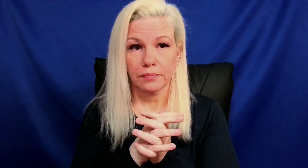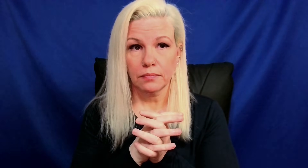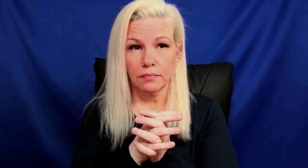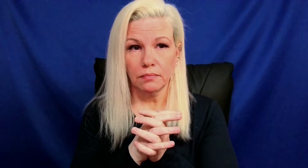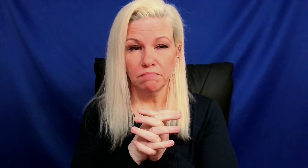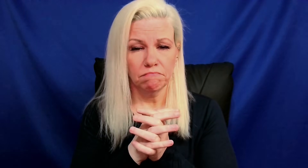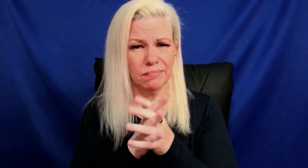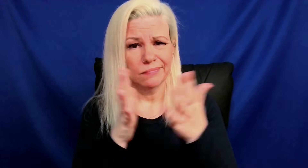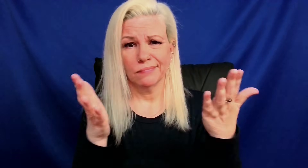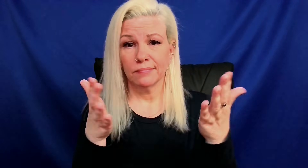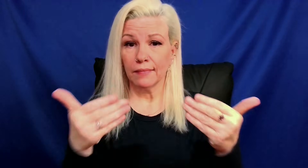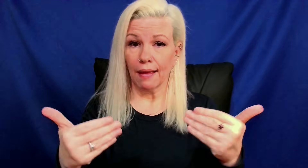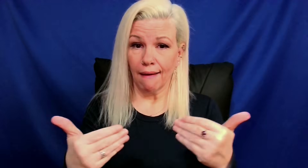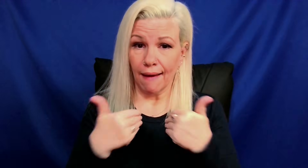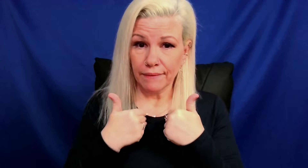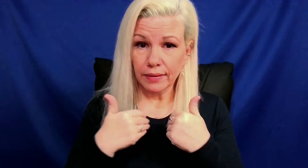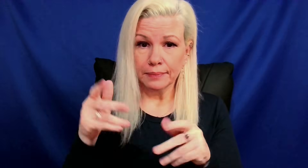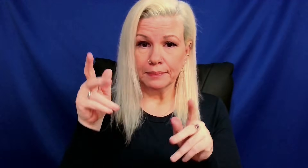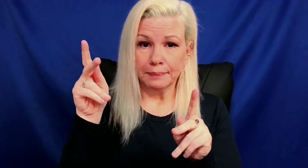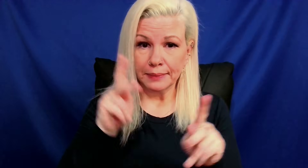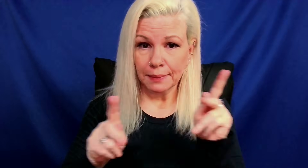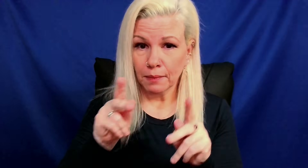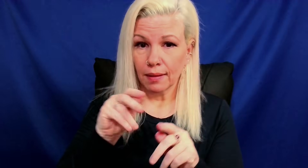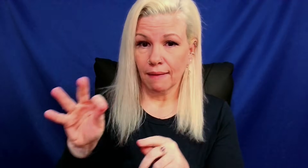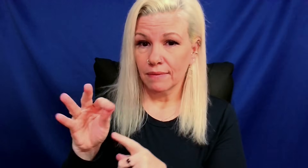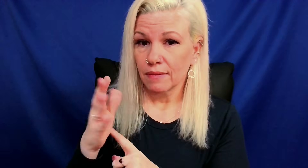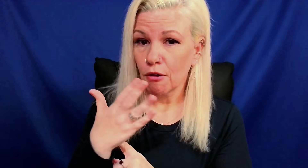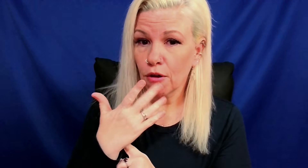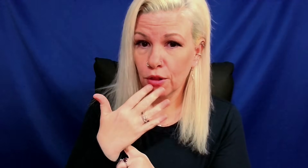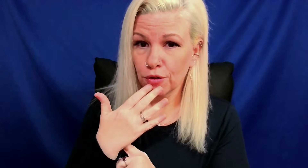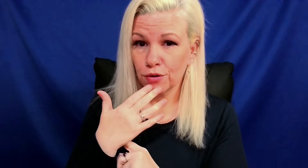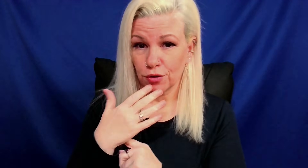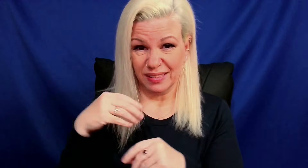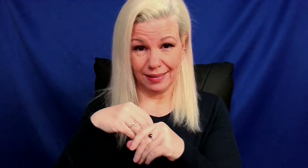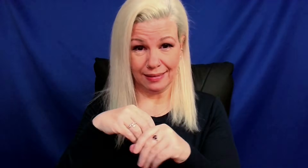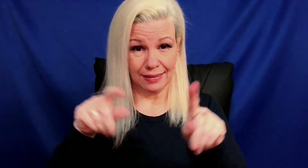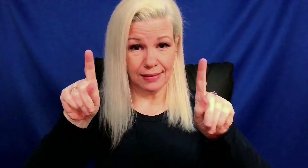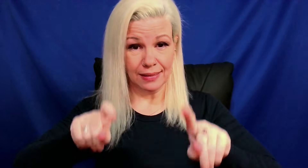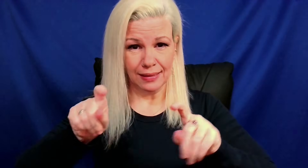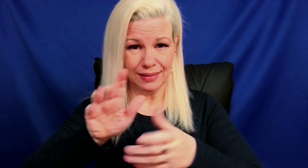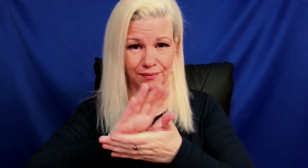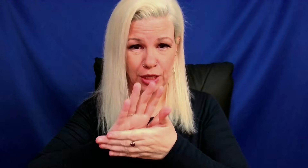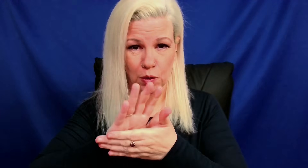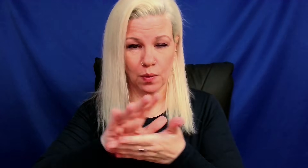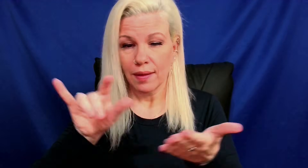Simply having people of color in a test video is not bias mitigation.